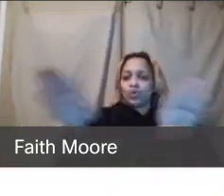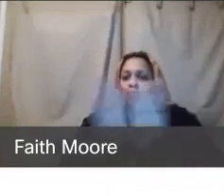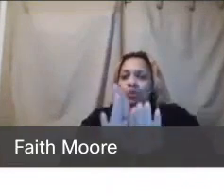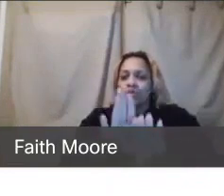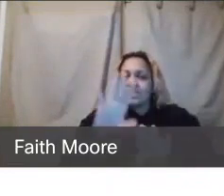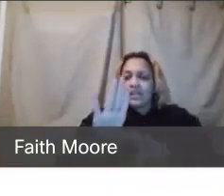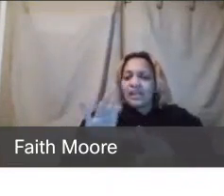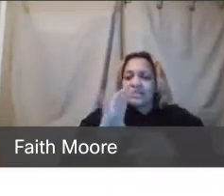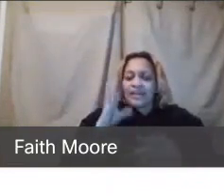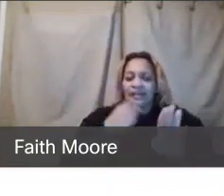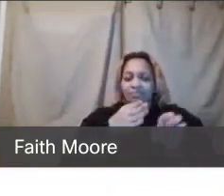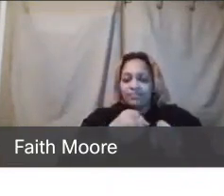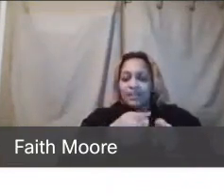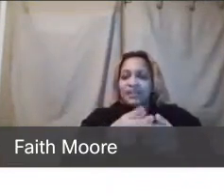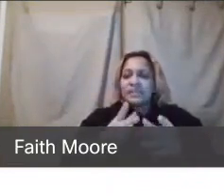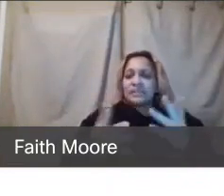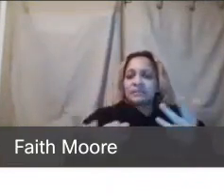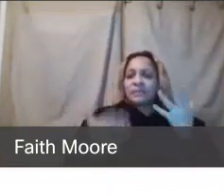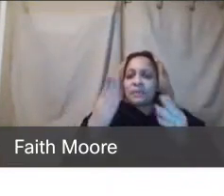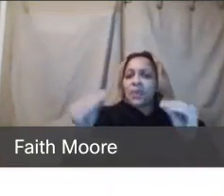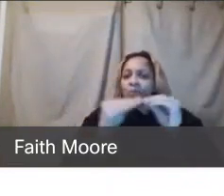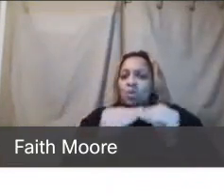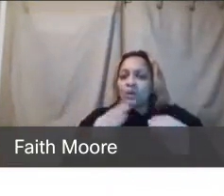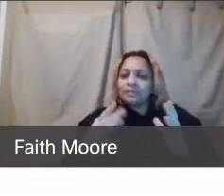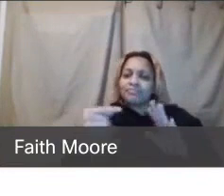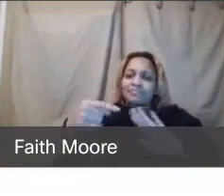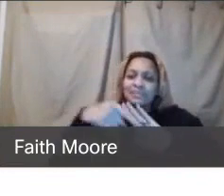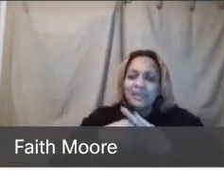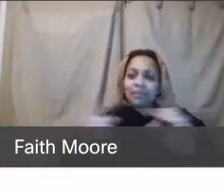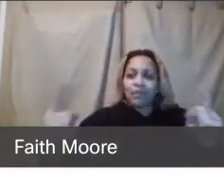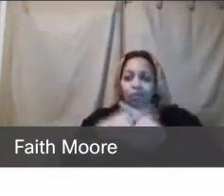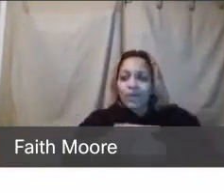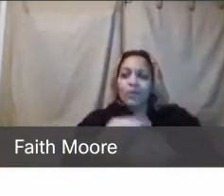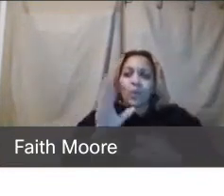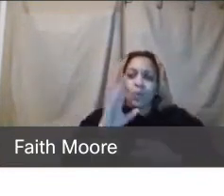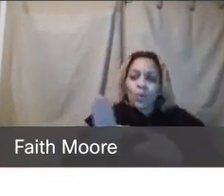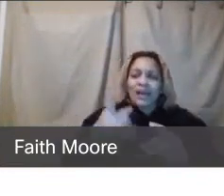It could be something more substantial than most likely. It will be something more. I think we're showing it as.